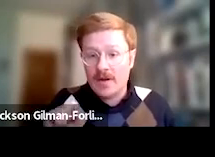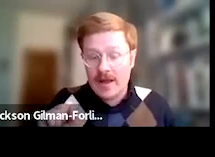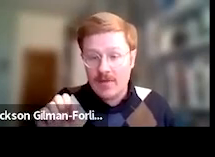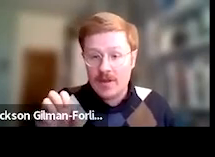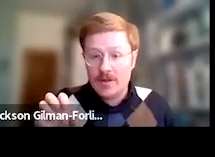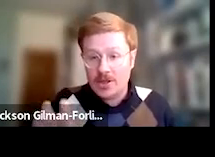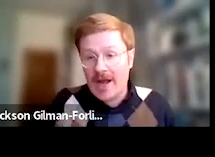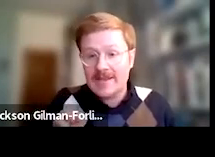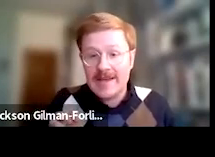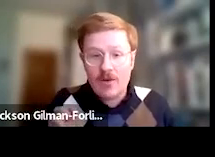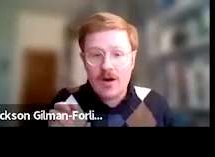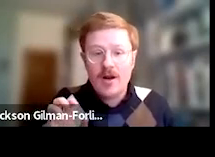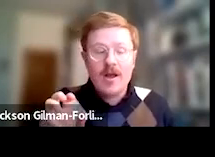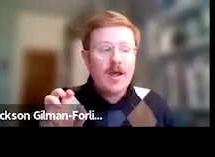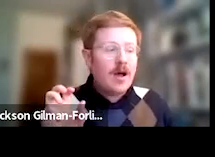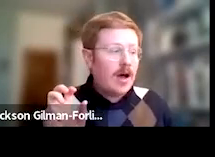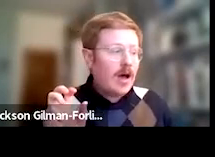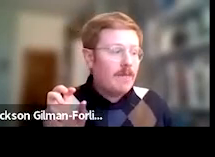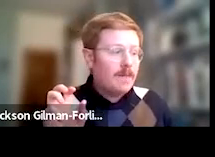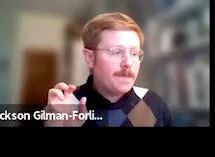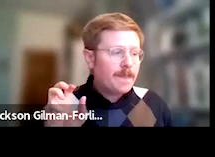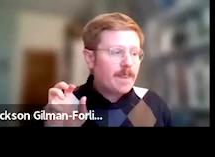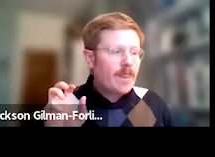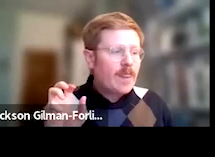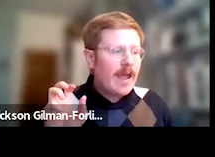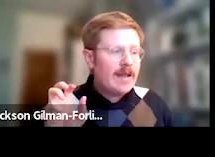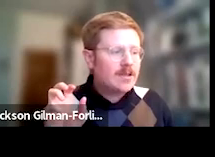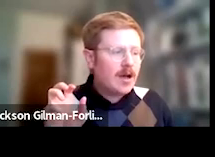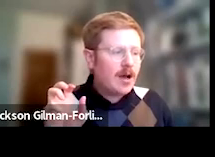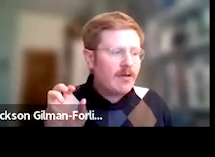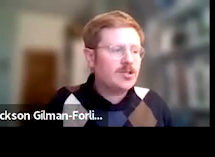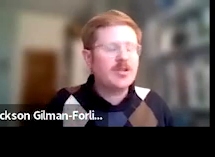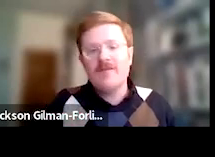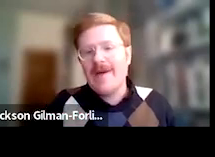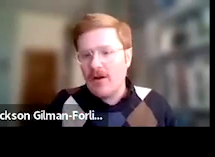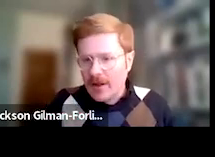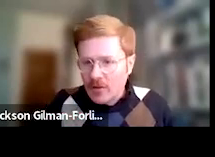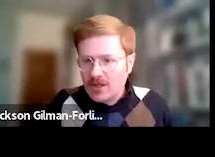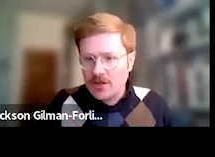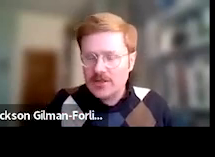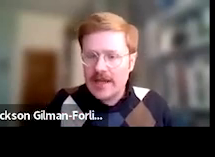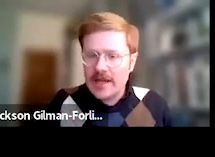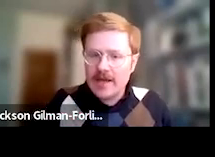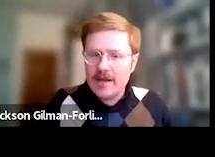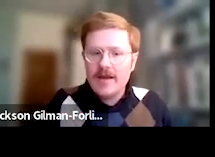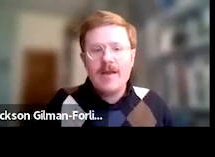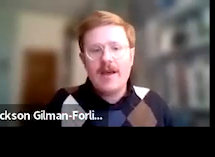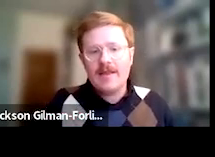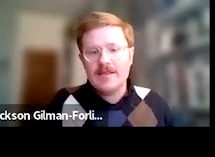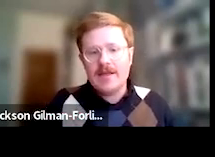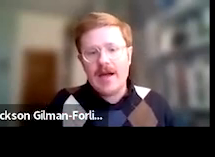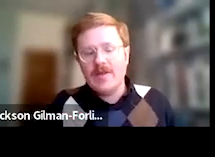among them, the Shot Tower, and a restoration of Mt. Clare was undertaken at this time.